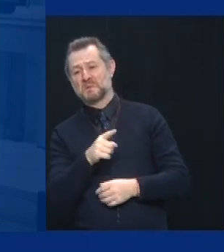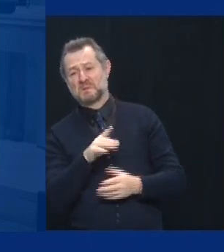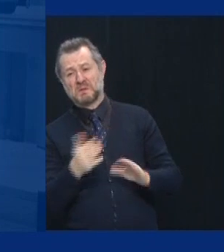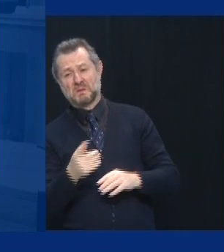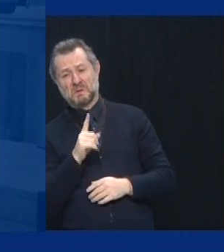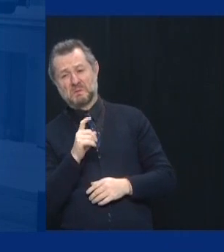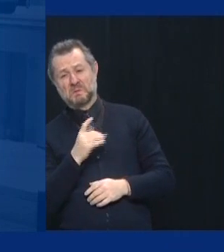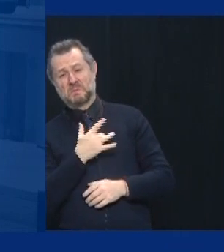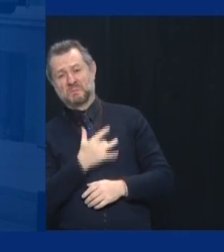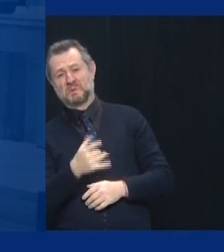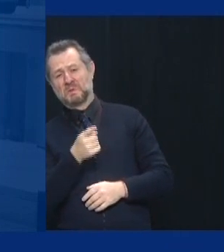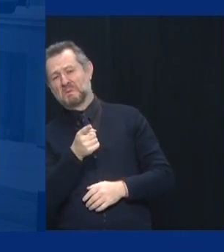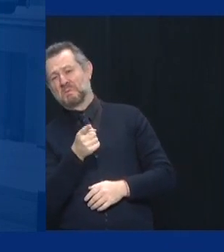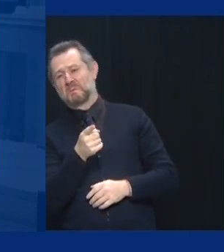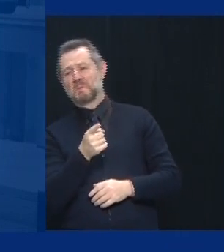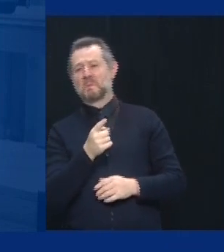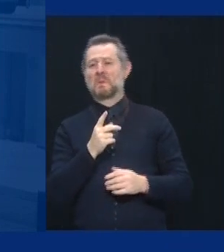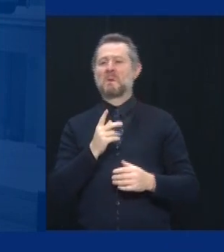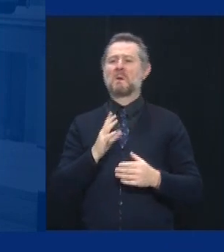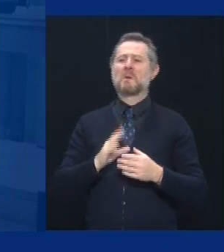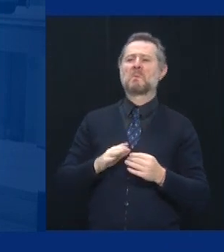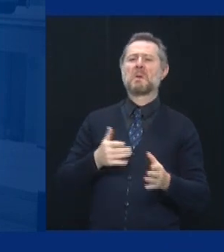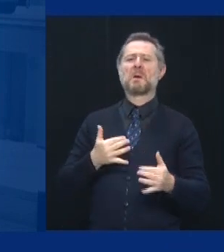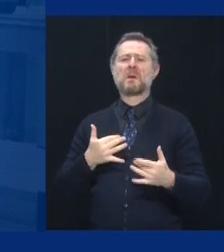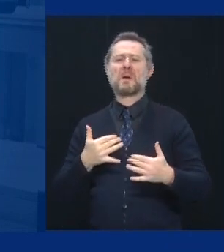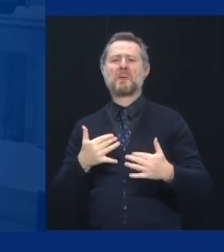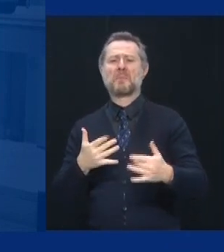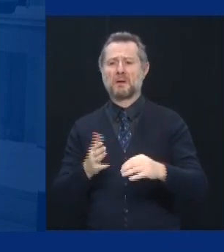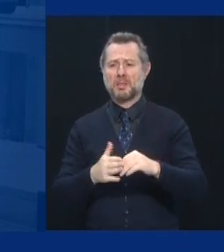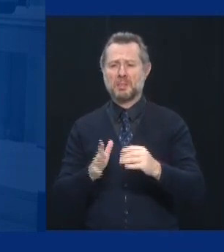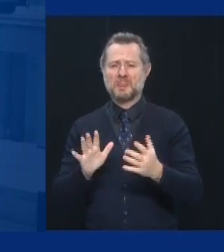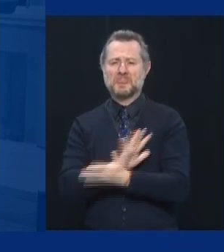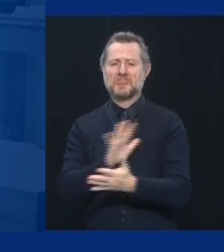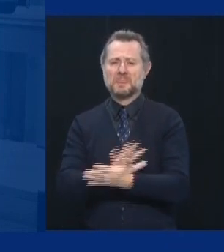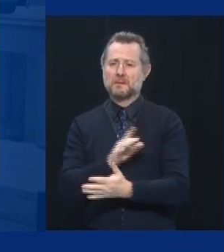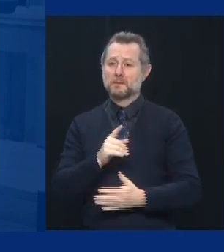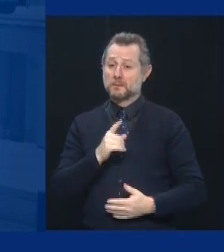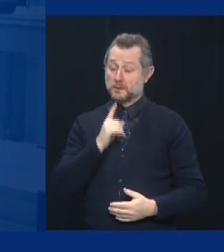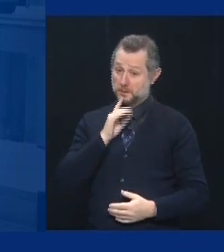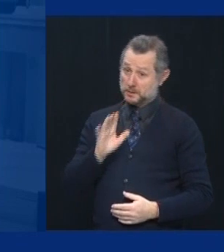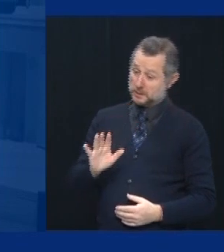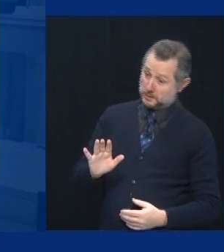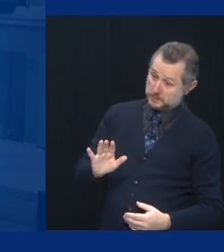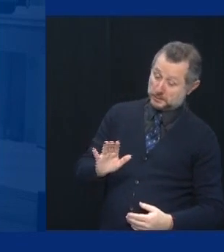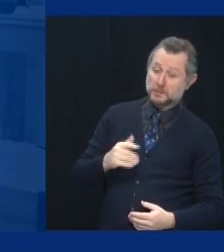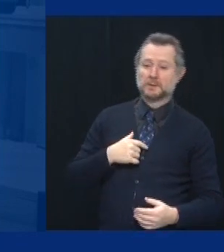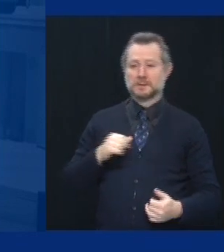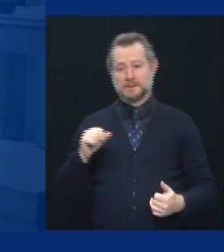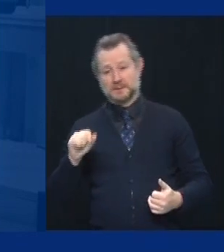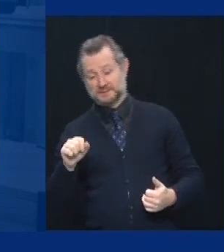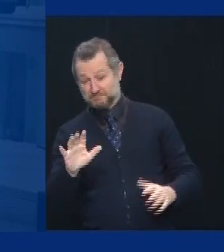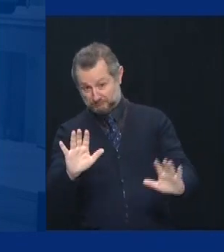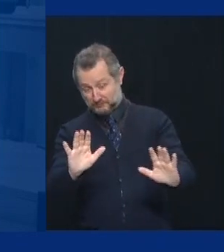THE RESULTS REPORTED, 186,000 STATEWIDE DEATHS, 153. THEY MENTIONED TO ME, THEY SAID, WELL, WHEN YOU SAY THE DEATH